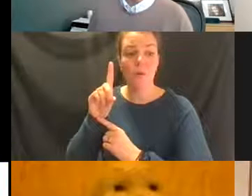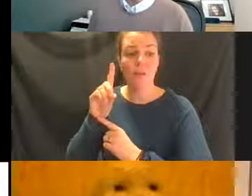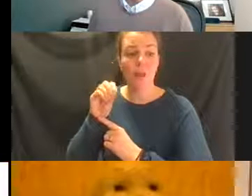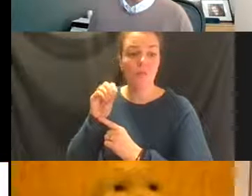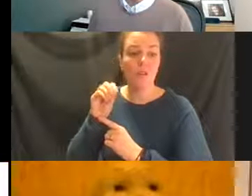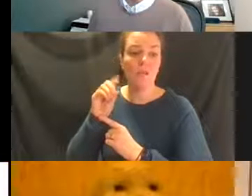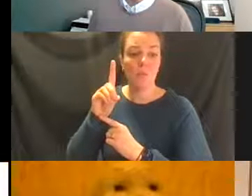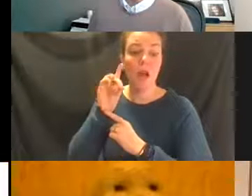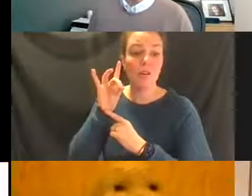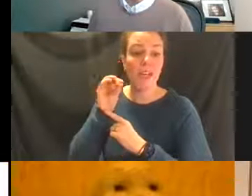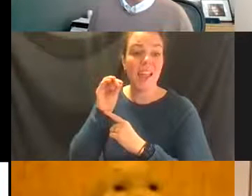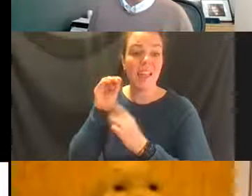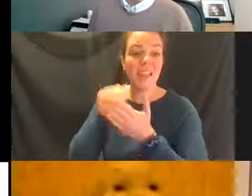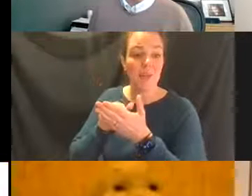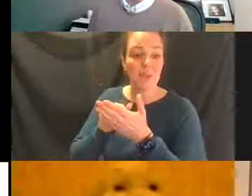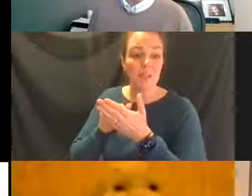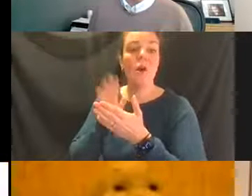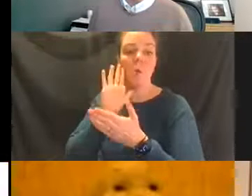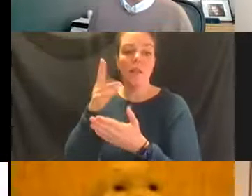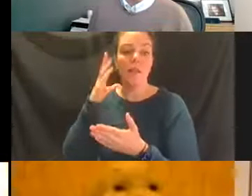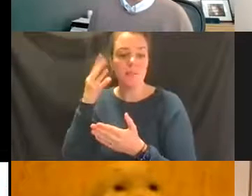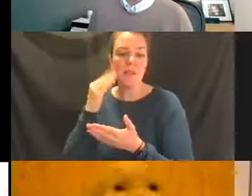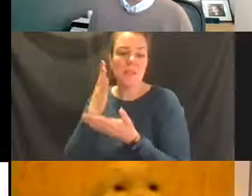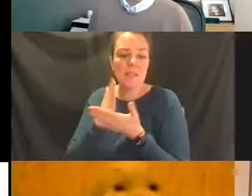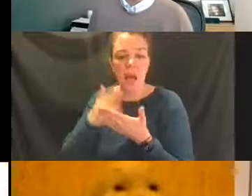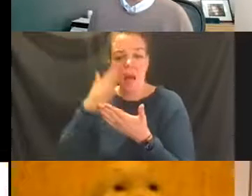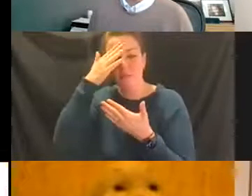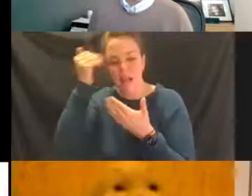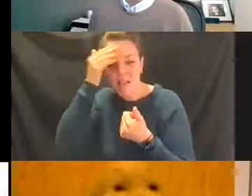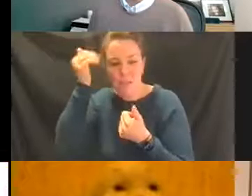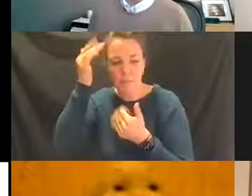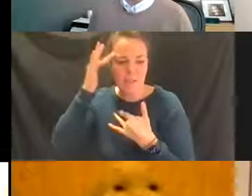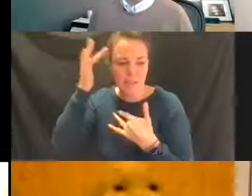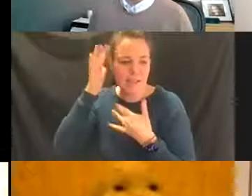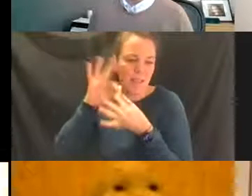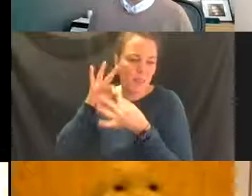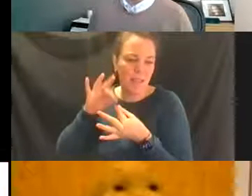disabilities will experience a form of Alzheimer's disease and related dementias after age 60.